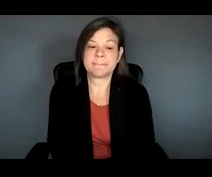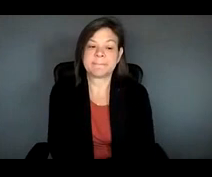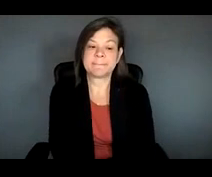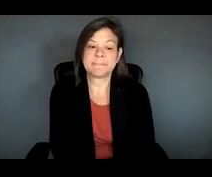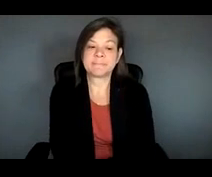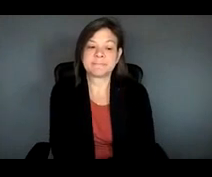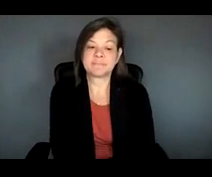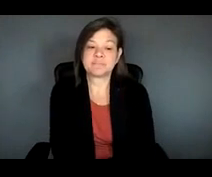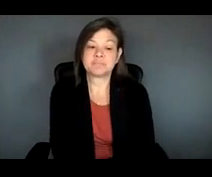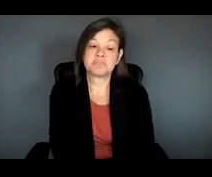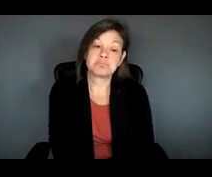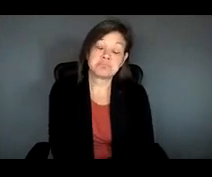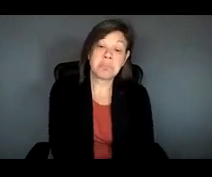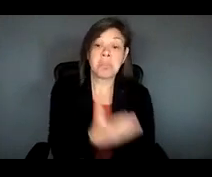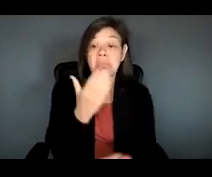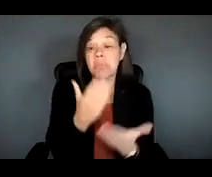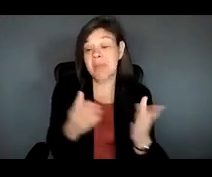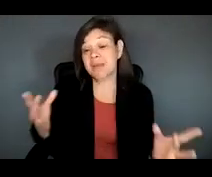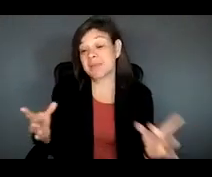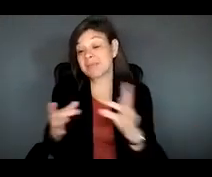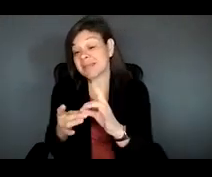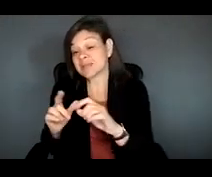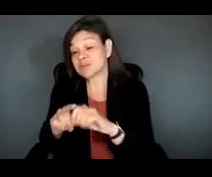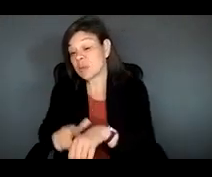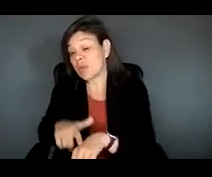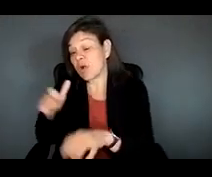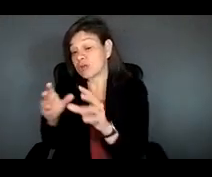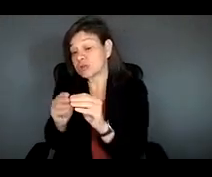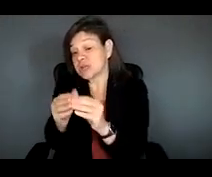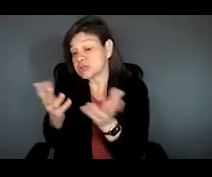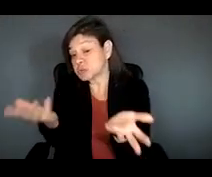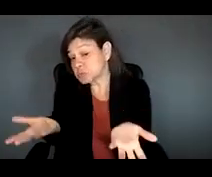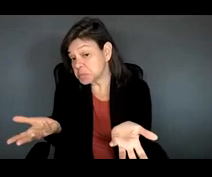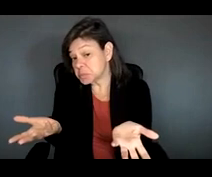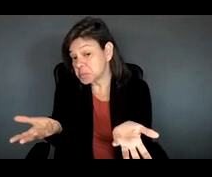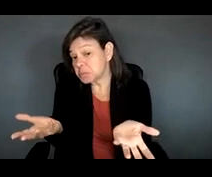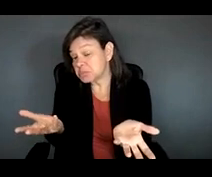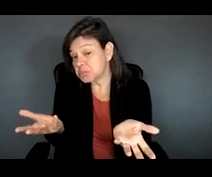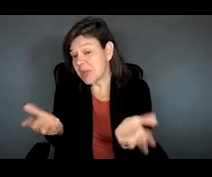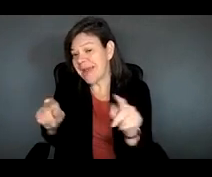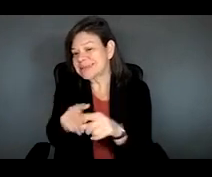It could possibly be linked to a longer session. Almost as an introduction. But it can be -- have